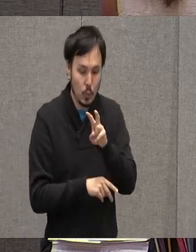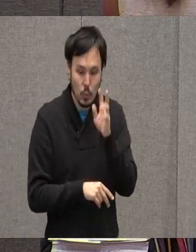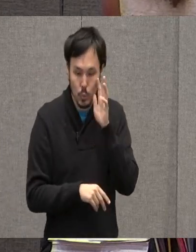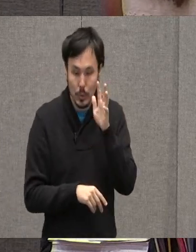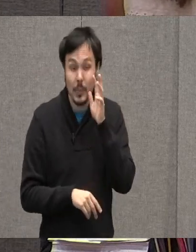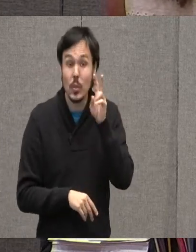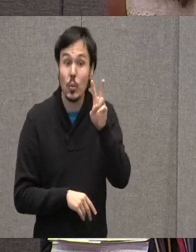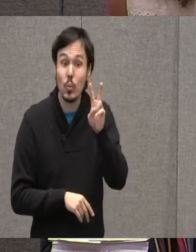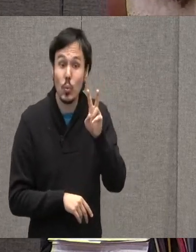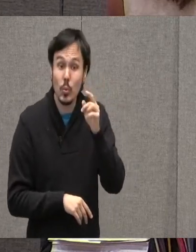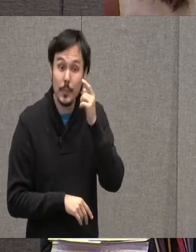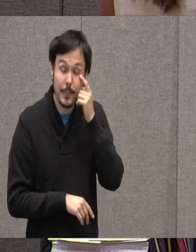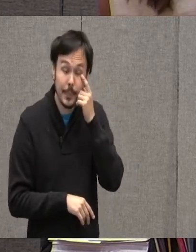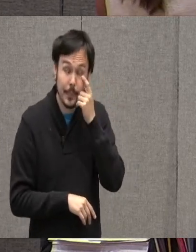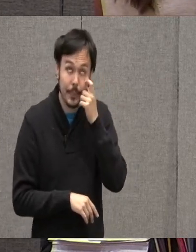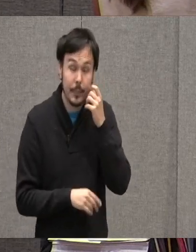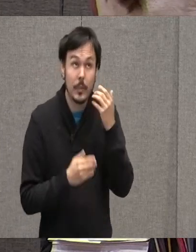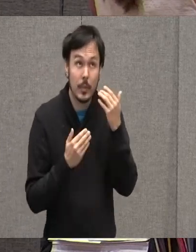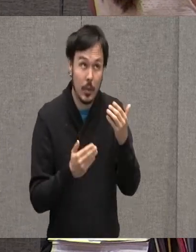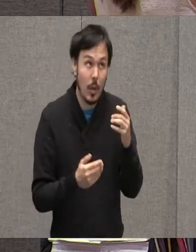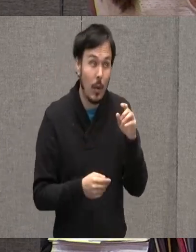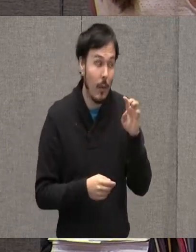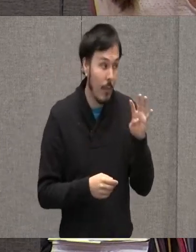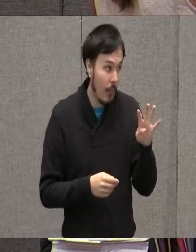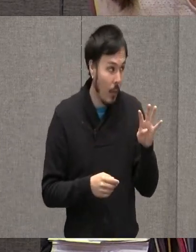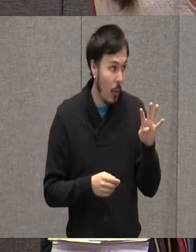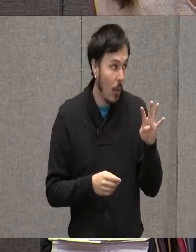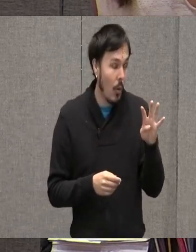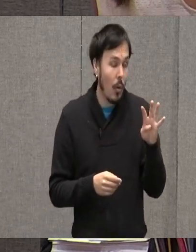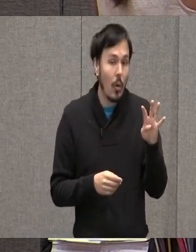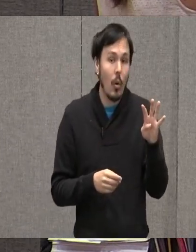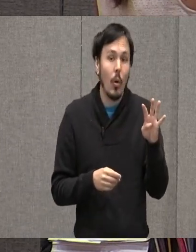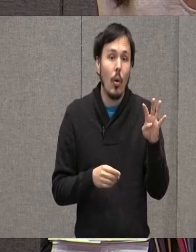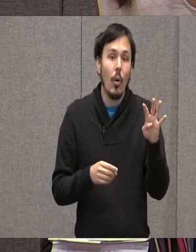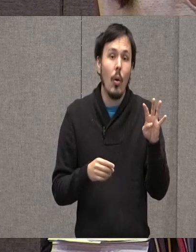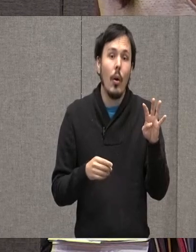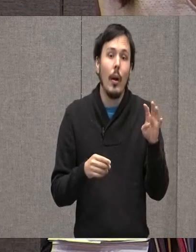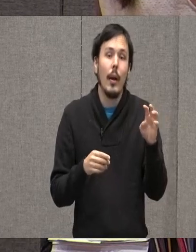So let's go ahead 4/8, plus 1/8 plus 2/8,